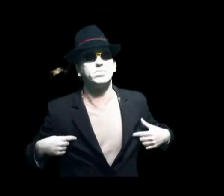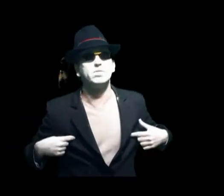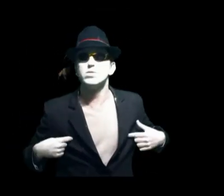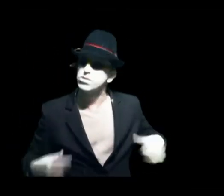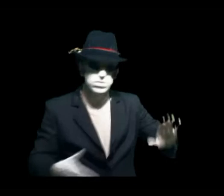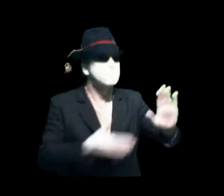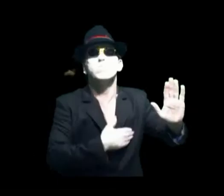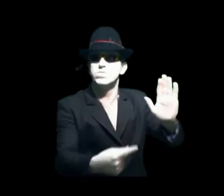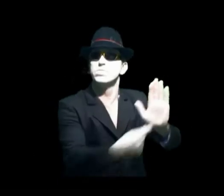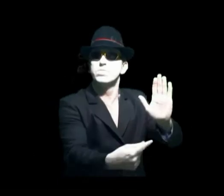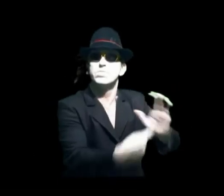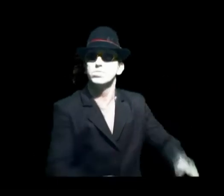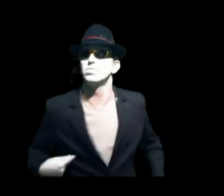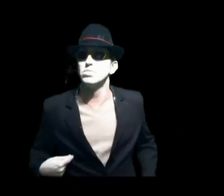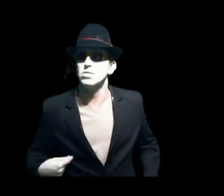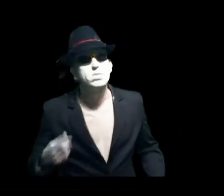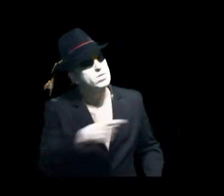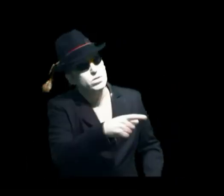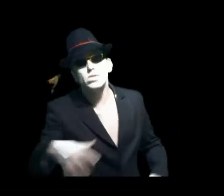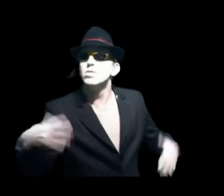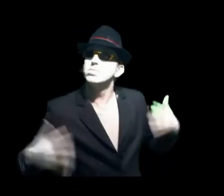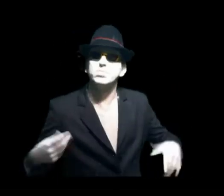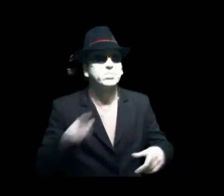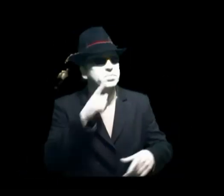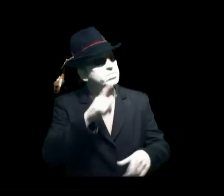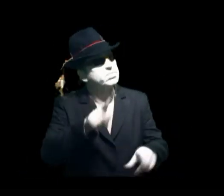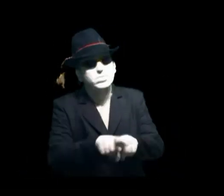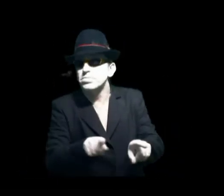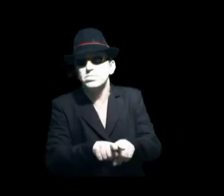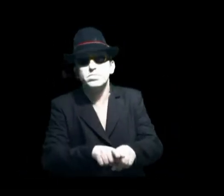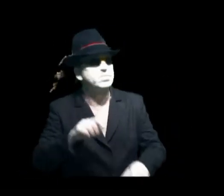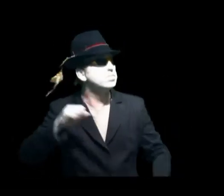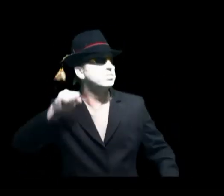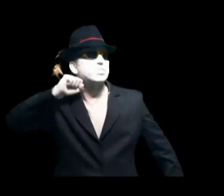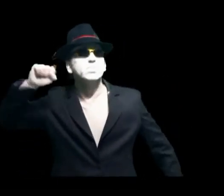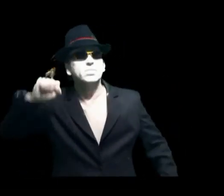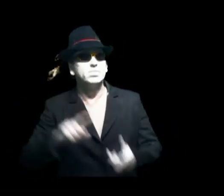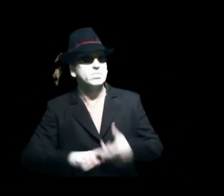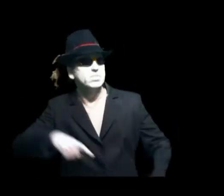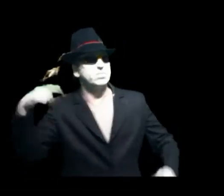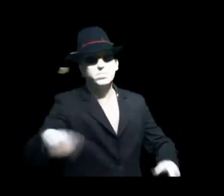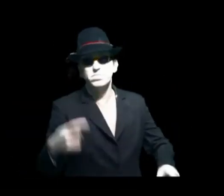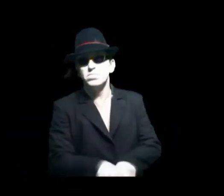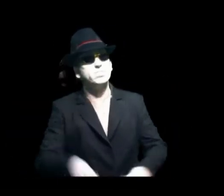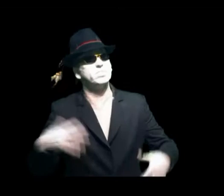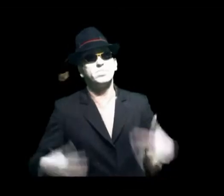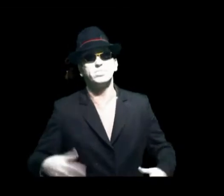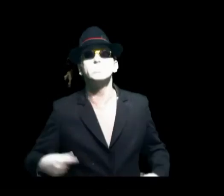this is some truth shit thats probably goin to hurt a bit but so did that chains and whips shit